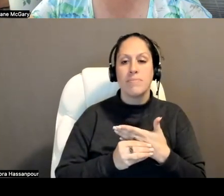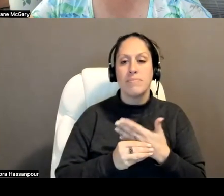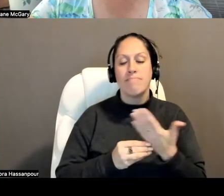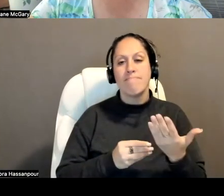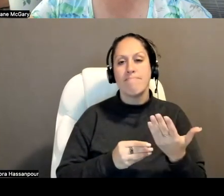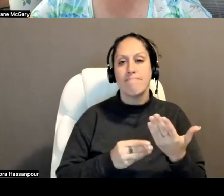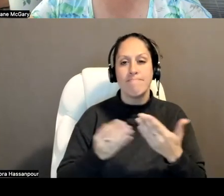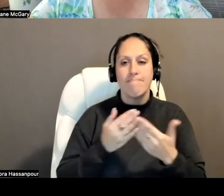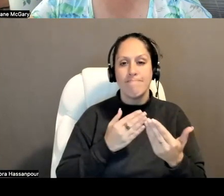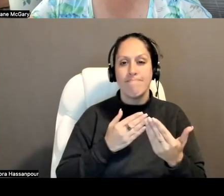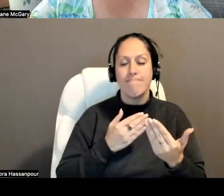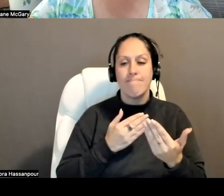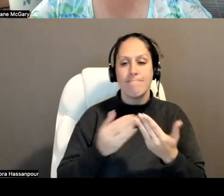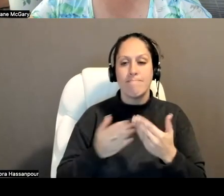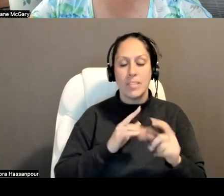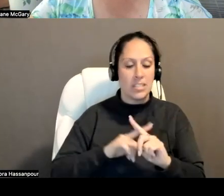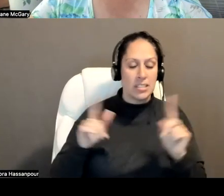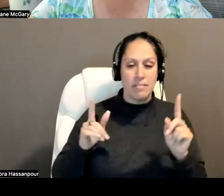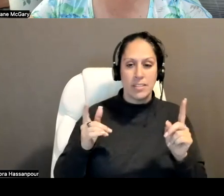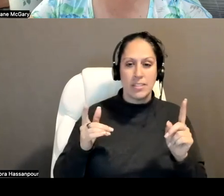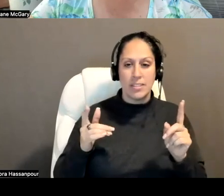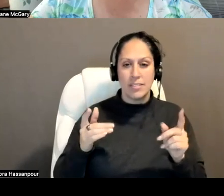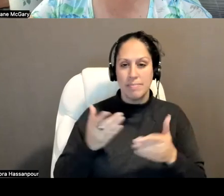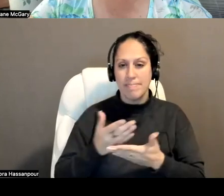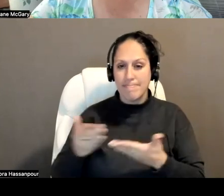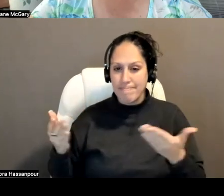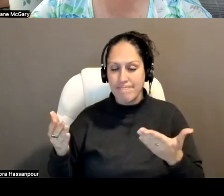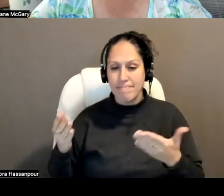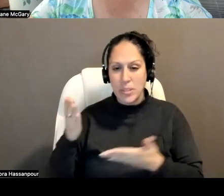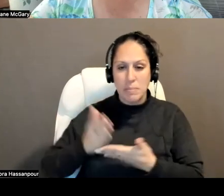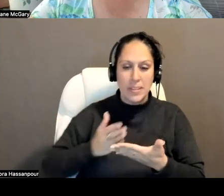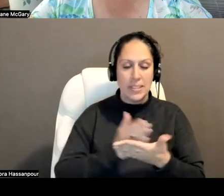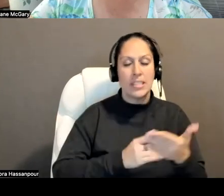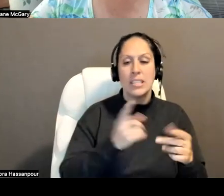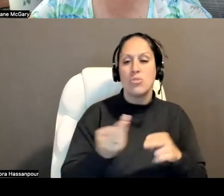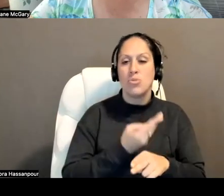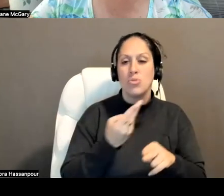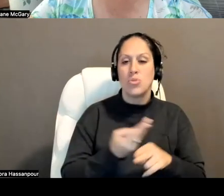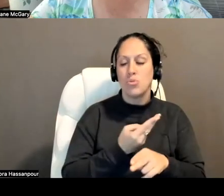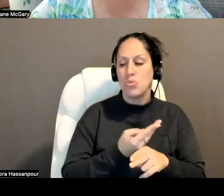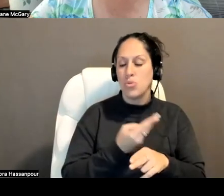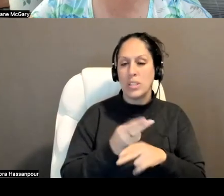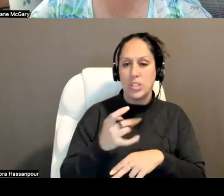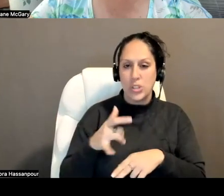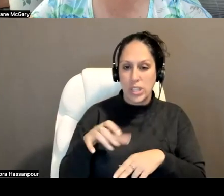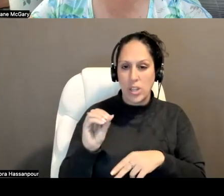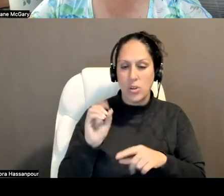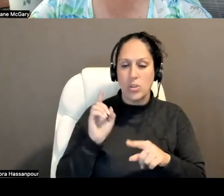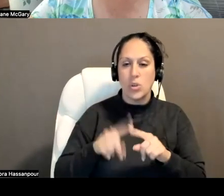even in other movements of the, of the piece, he's using the, uh, the cello to imitate other